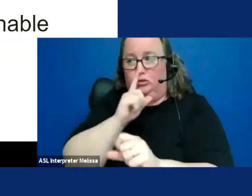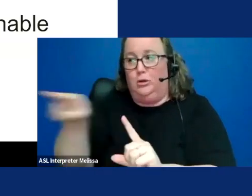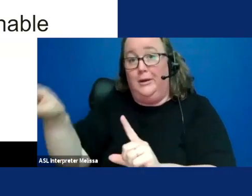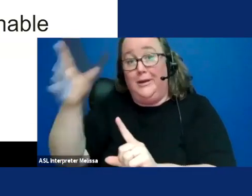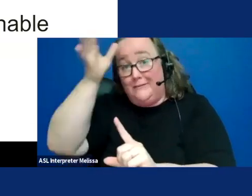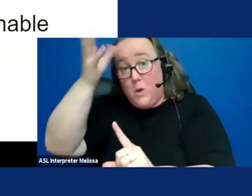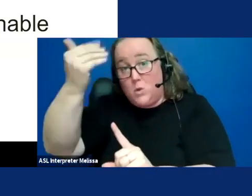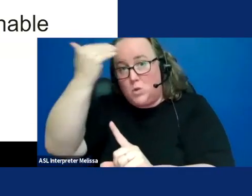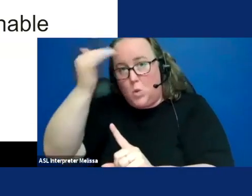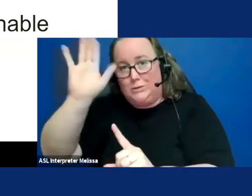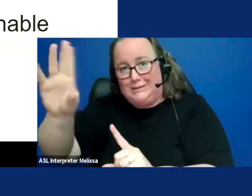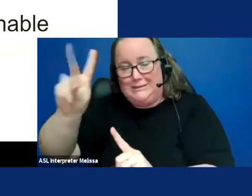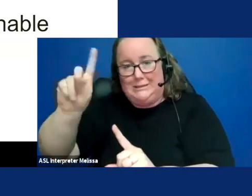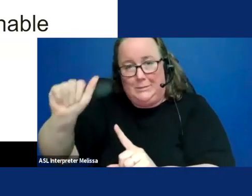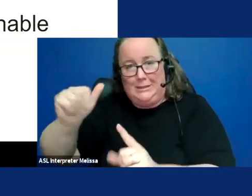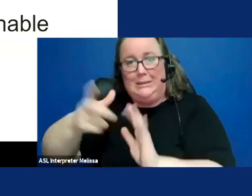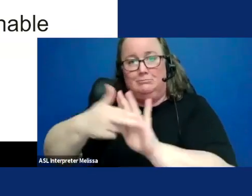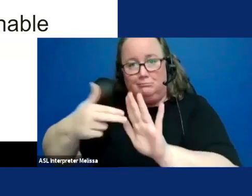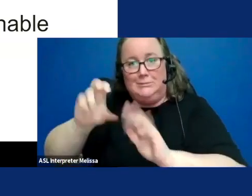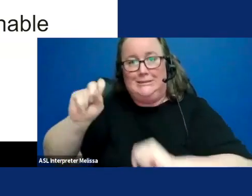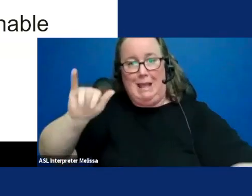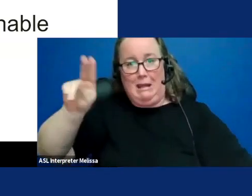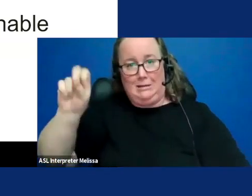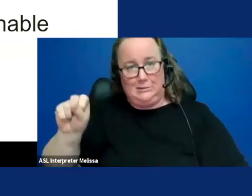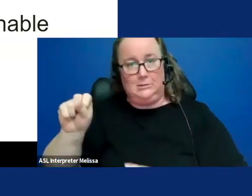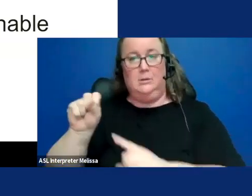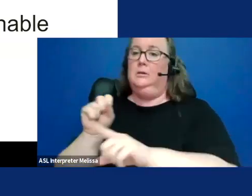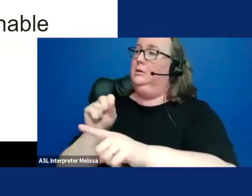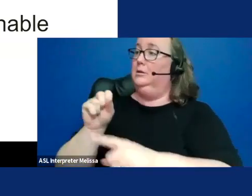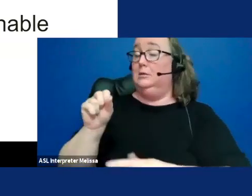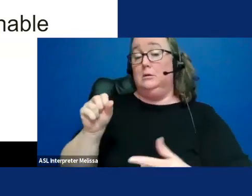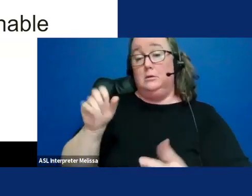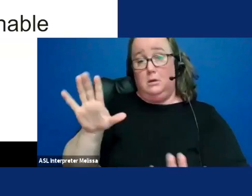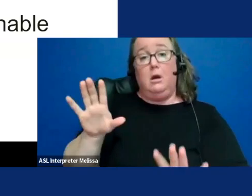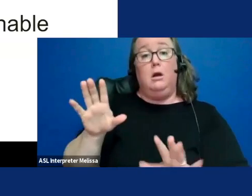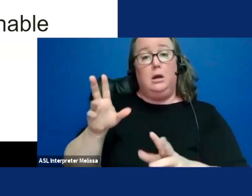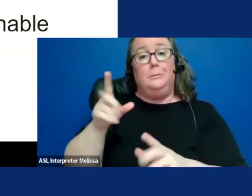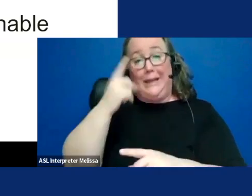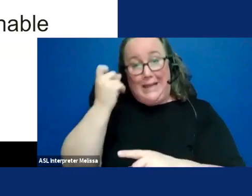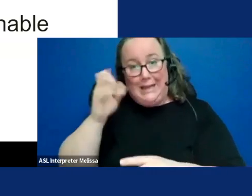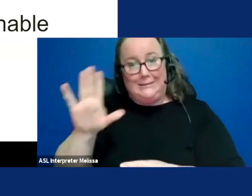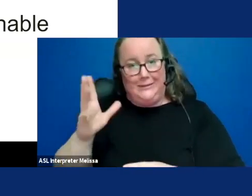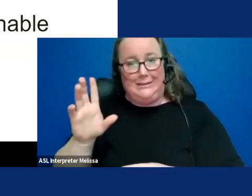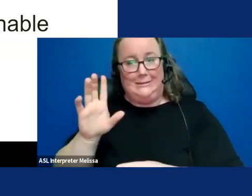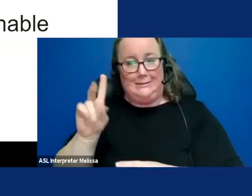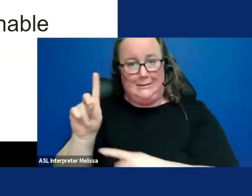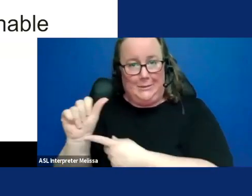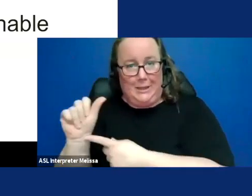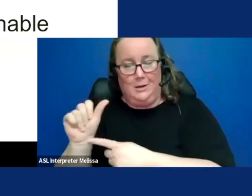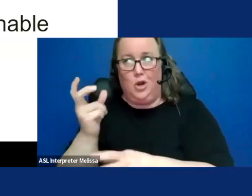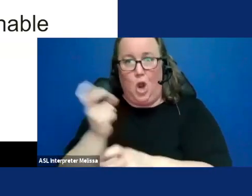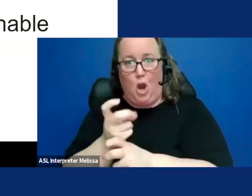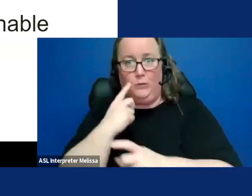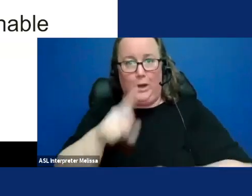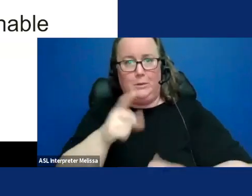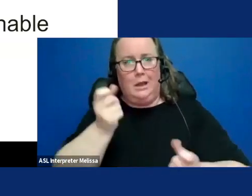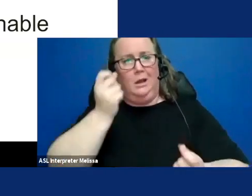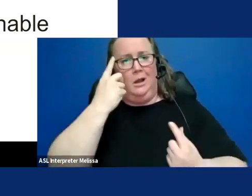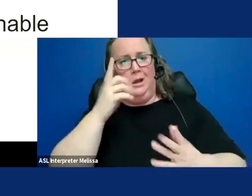So we know father's disability status makes it hard for him to acknowledge his condition, but the fact that he kept going to try to get the evaluation shows that he